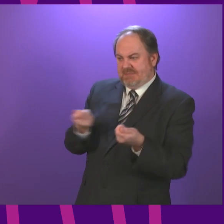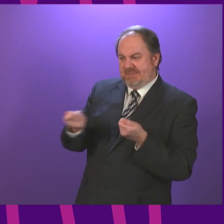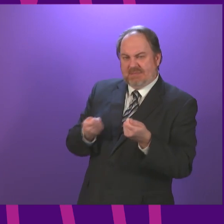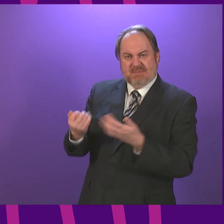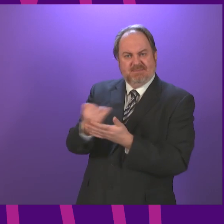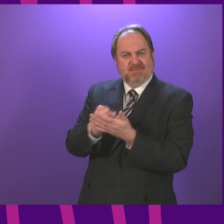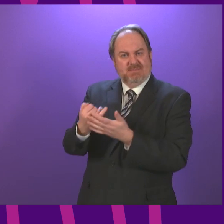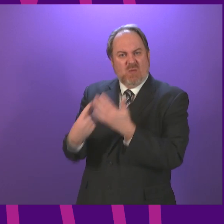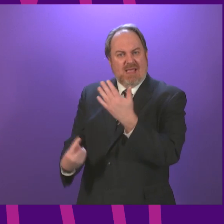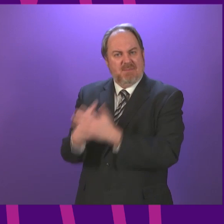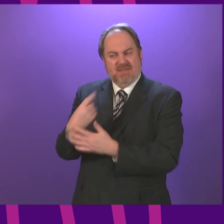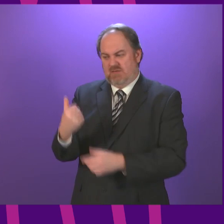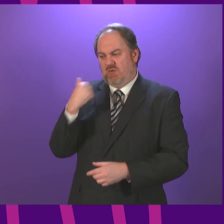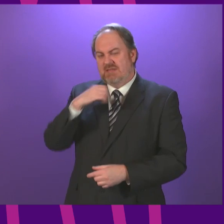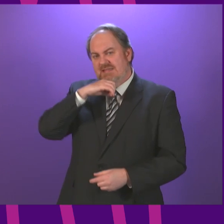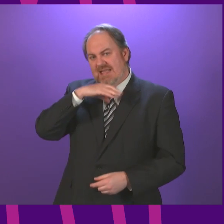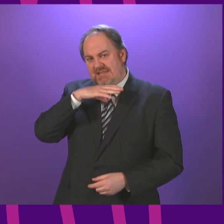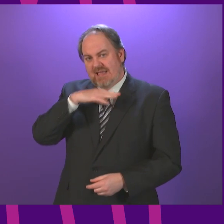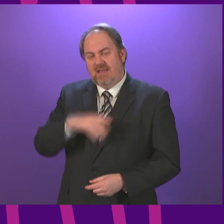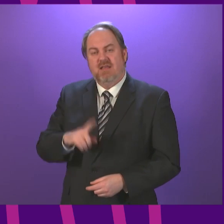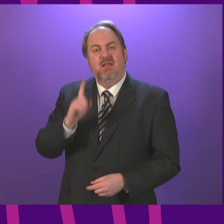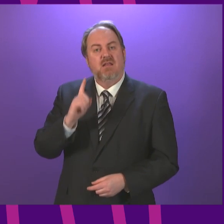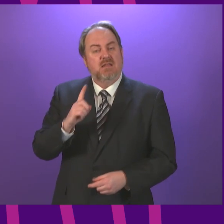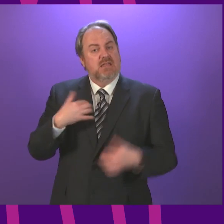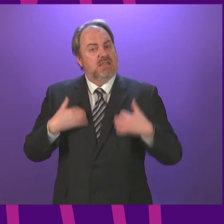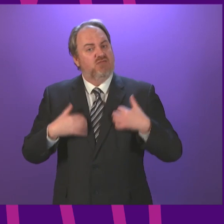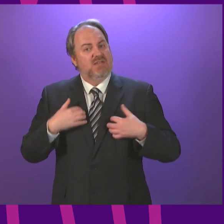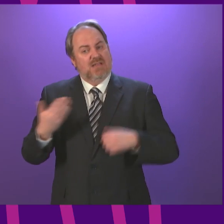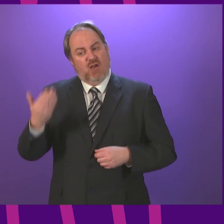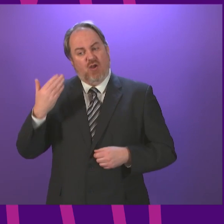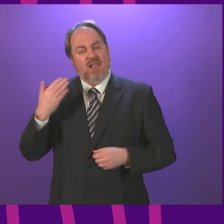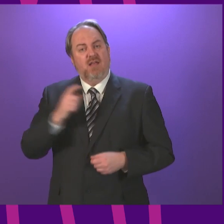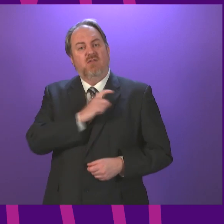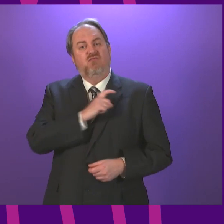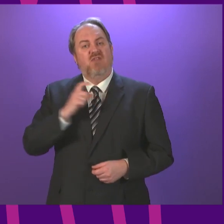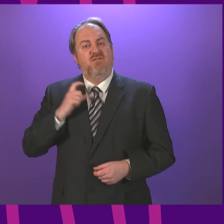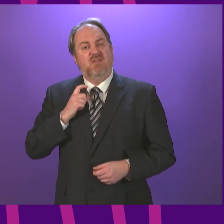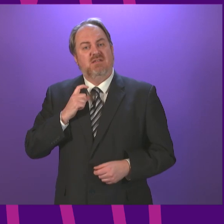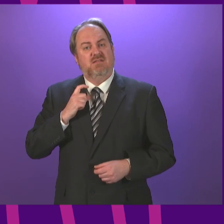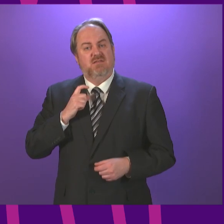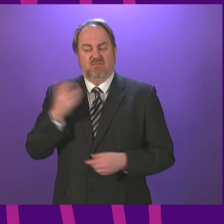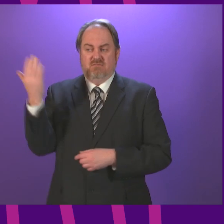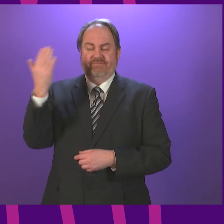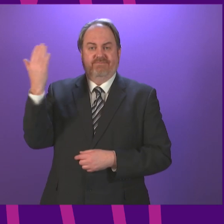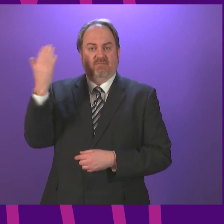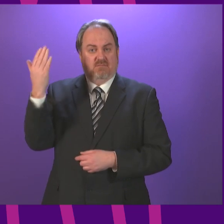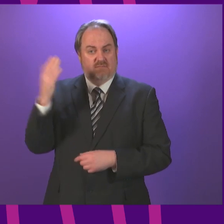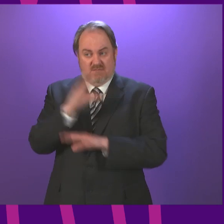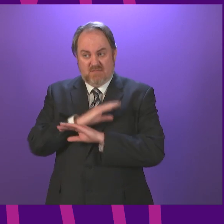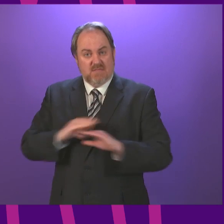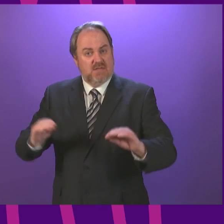The Rev Gary Noonan just summed up all that was going on in local communities, set against